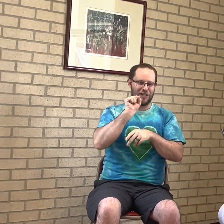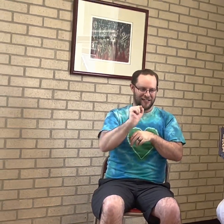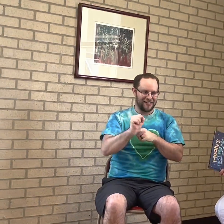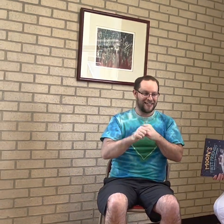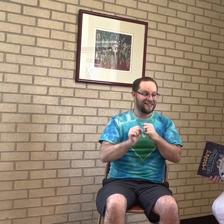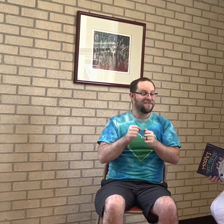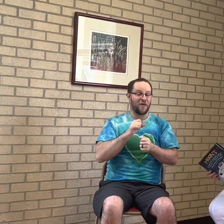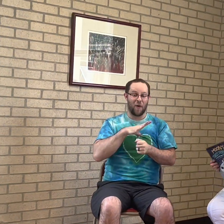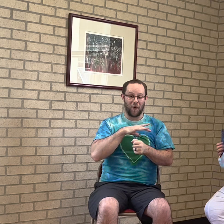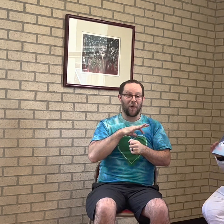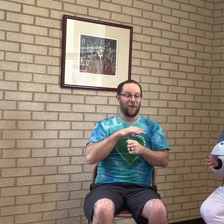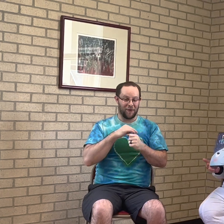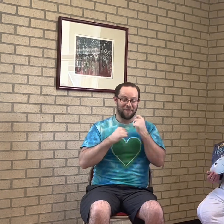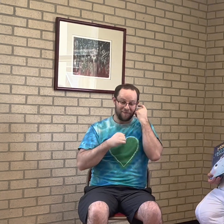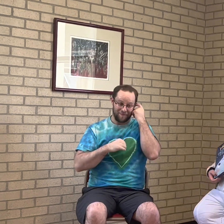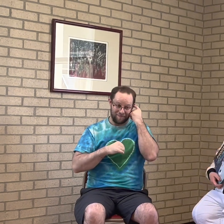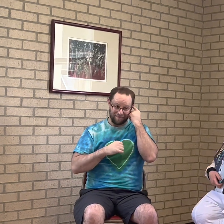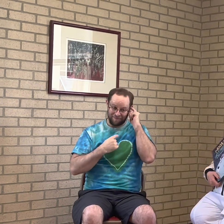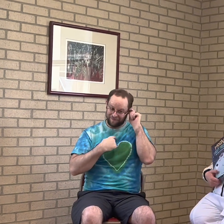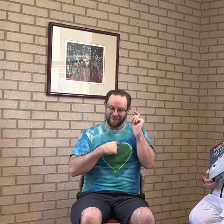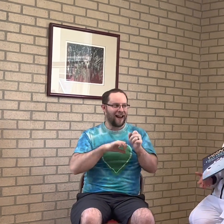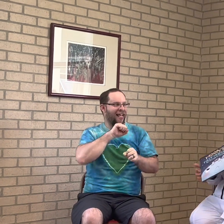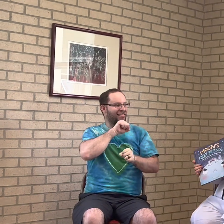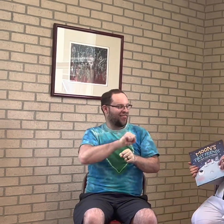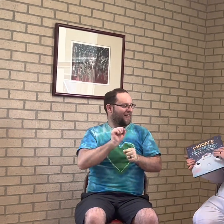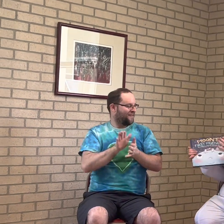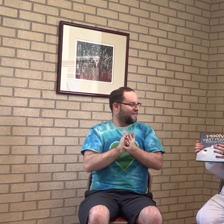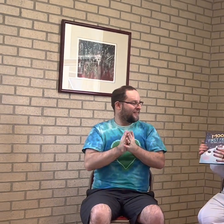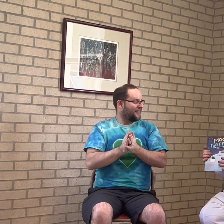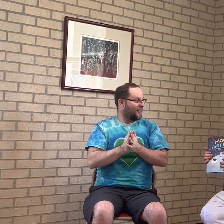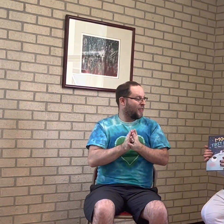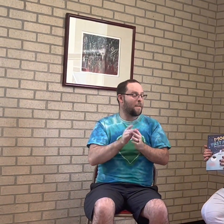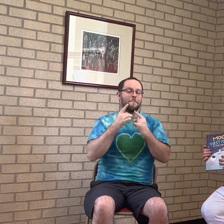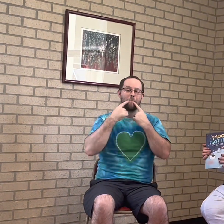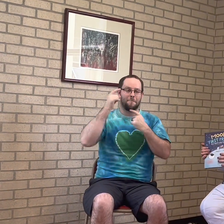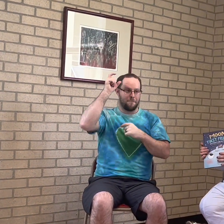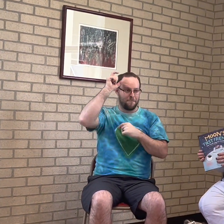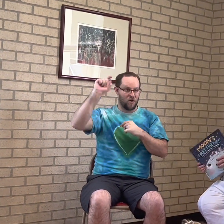Mr. Dixon: That was so cool! I absolutely love that book! The Moon finally got her friend,